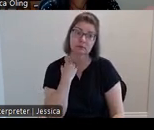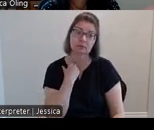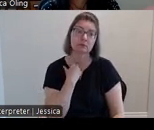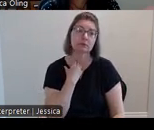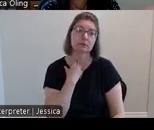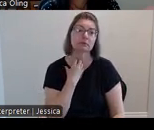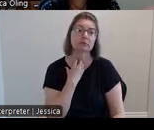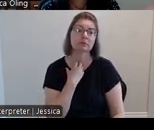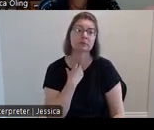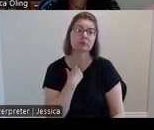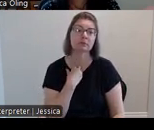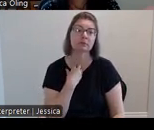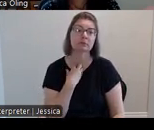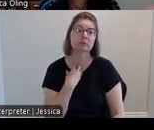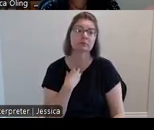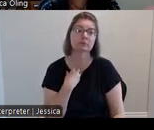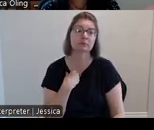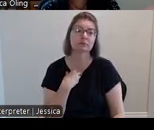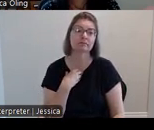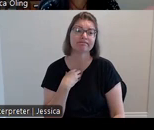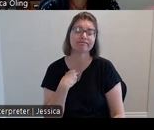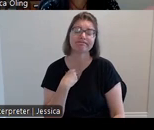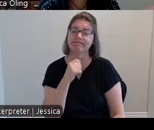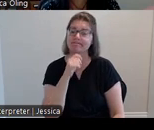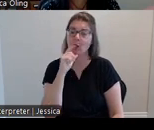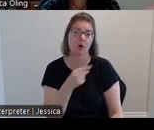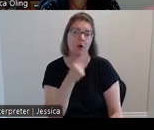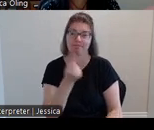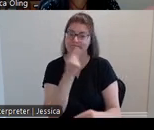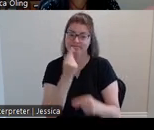There, um, research that shows that they’re, they’re, older research that shows